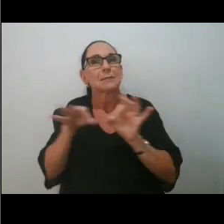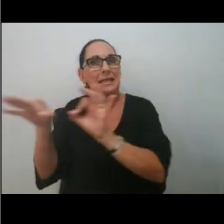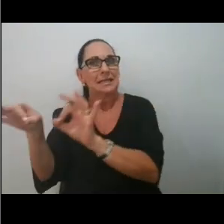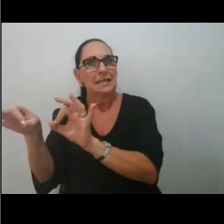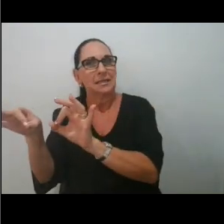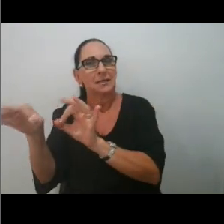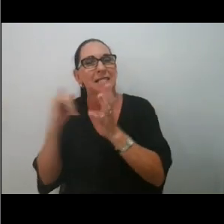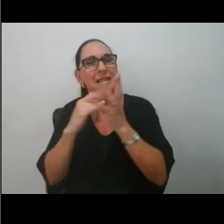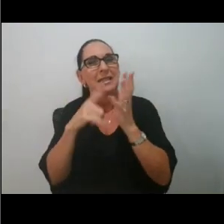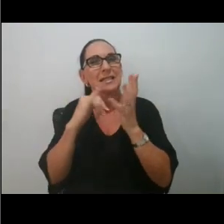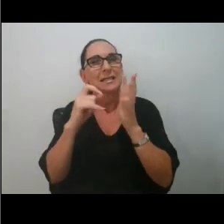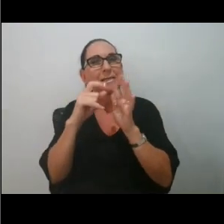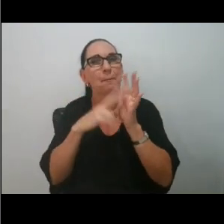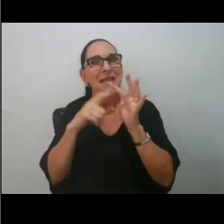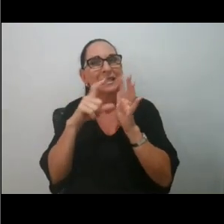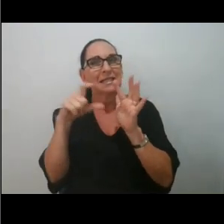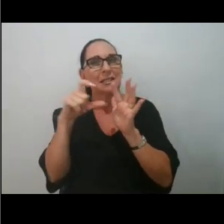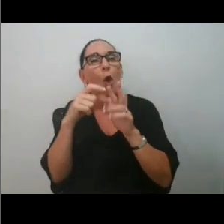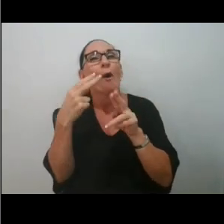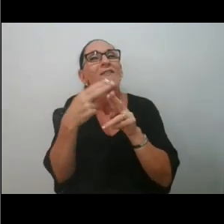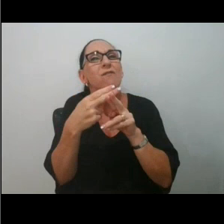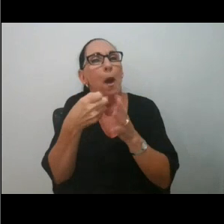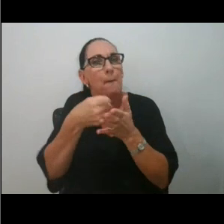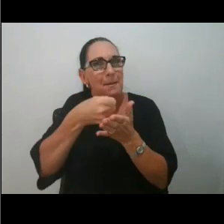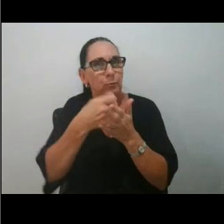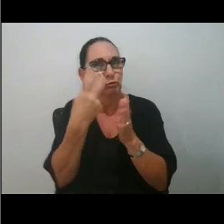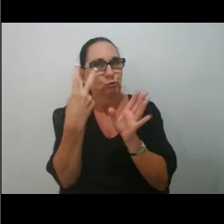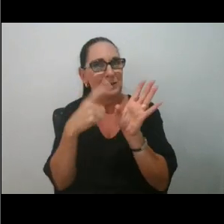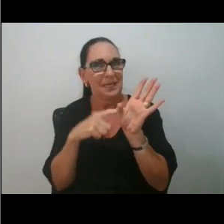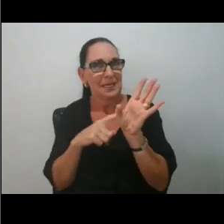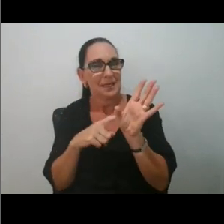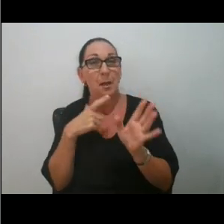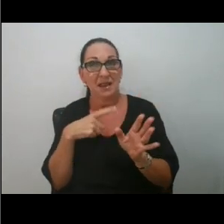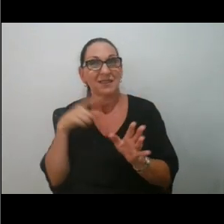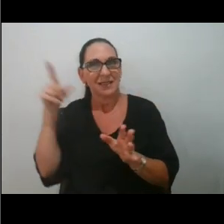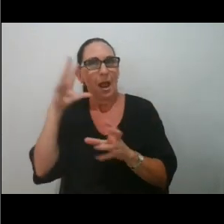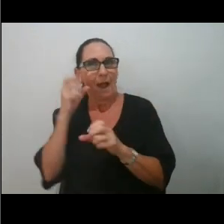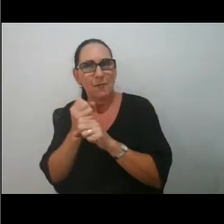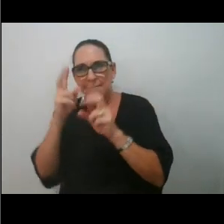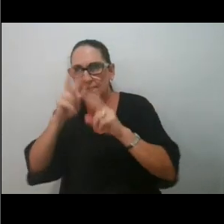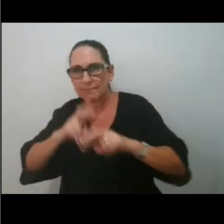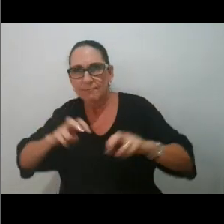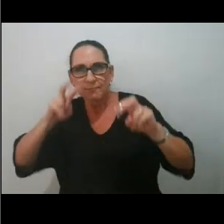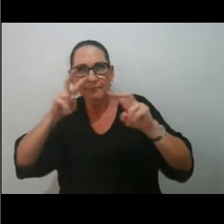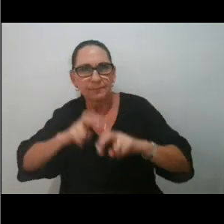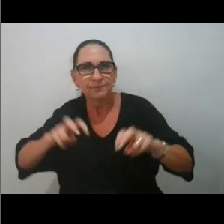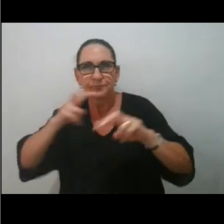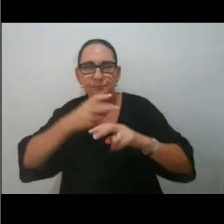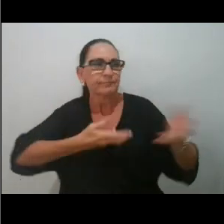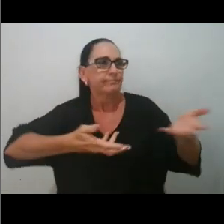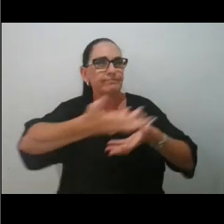two years because the government after doing um some research and consultation um looked at